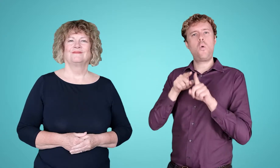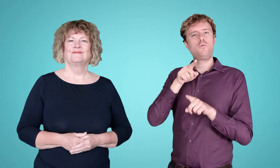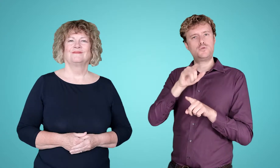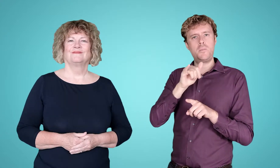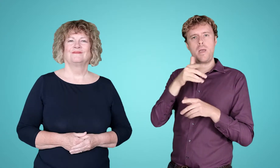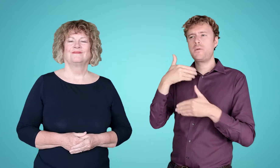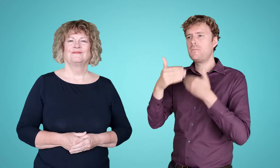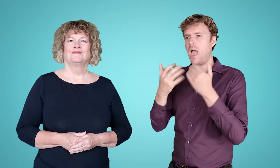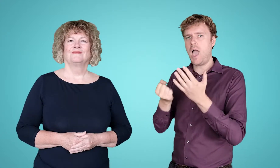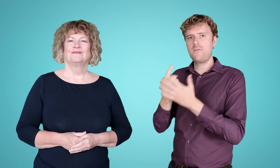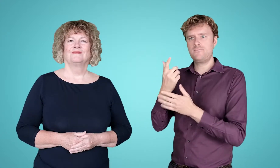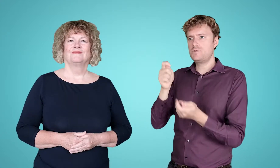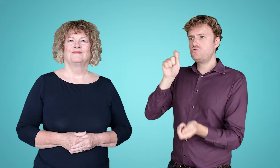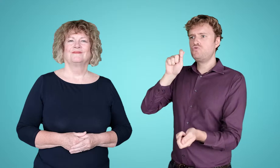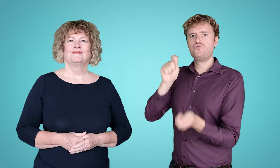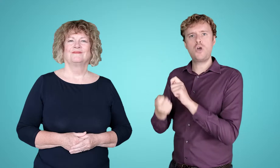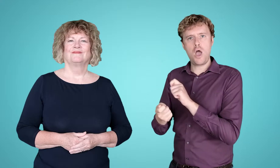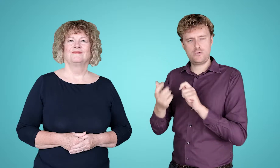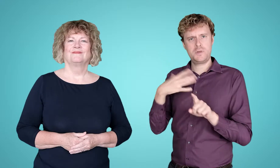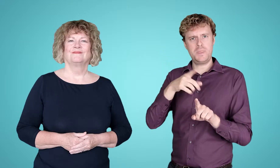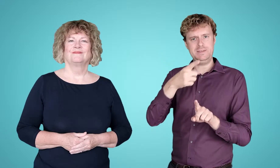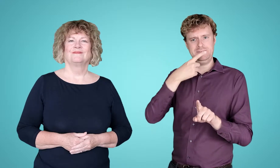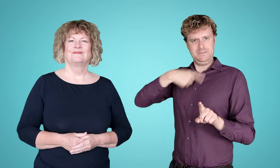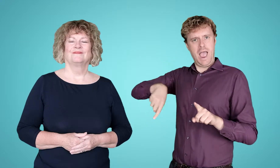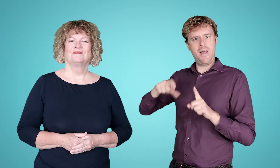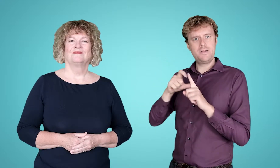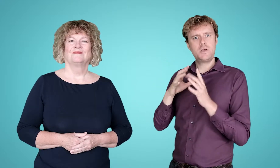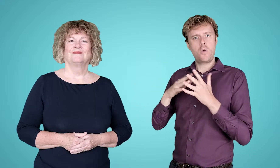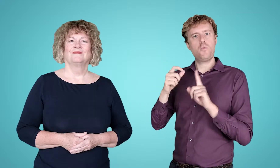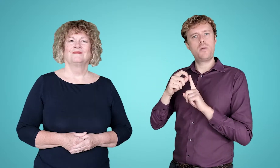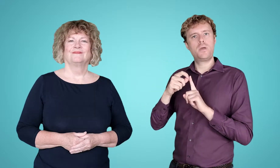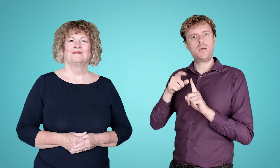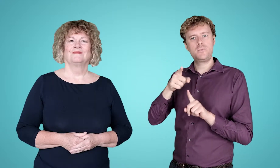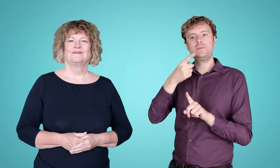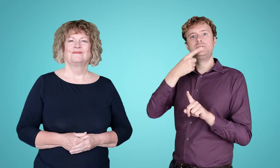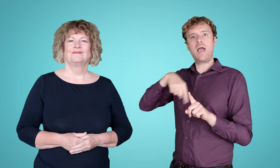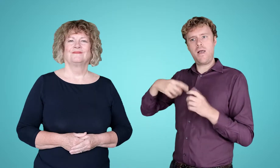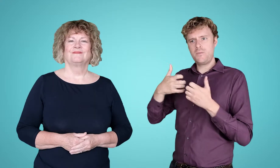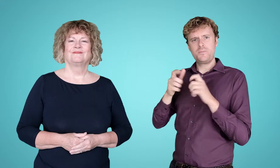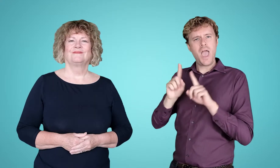how to report a change in your circumstances,